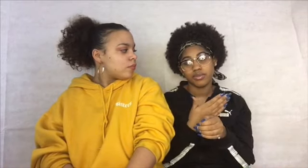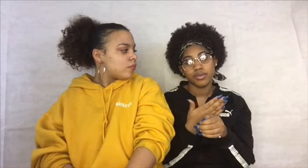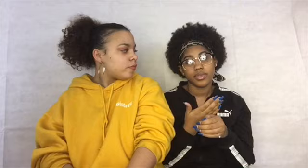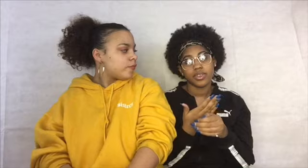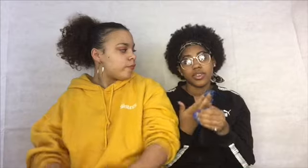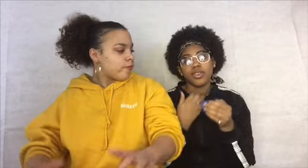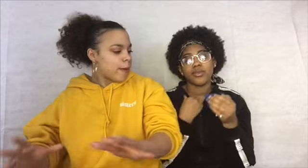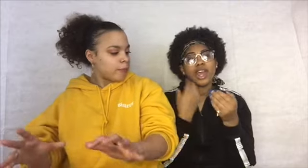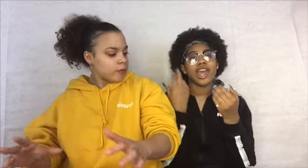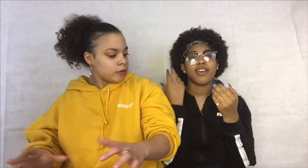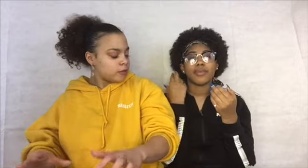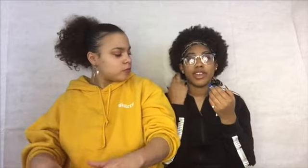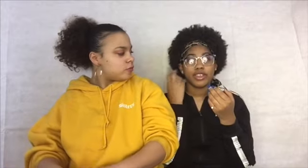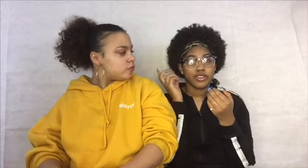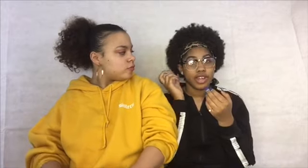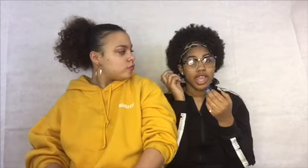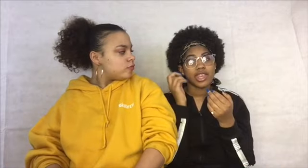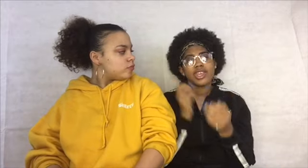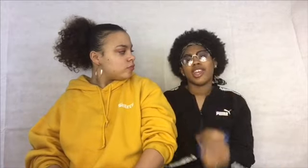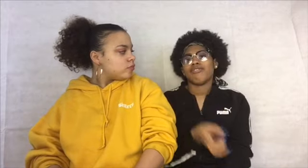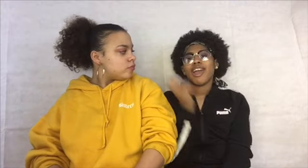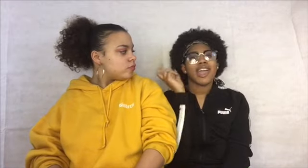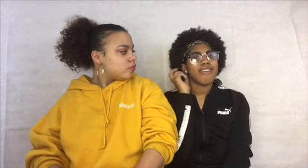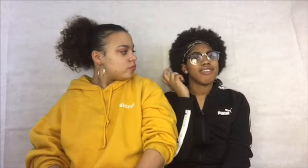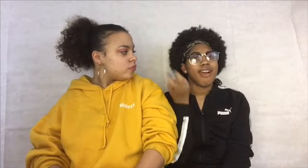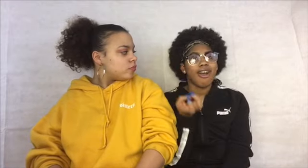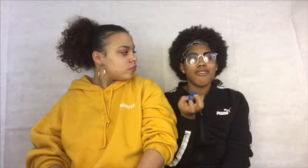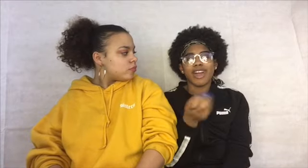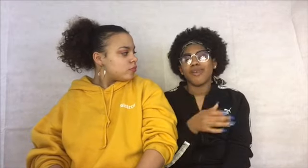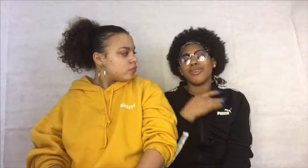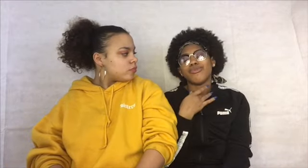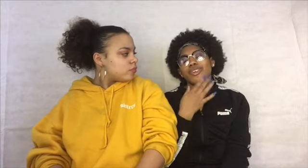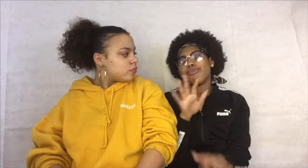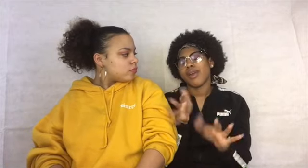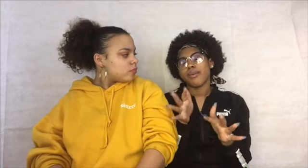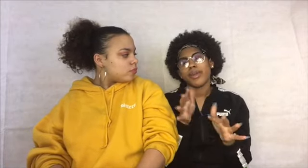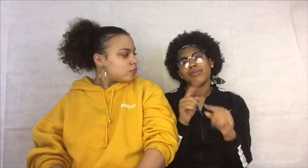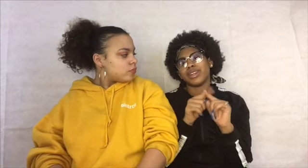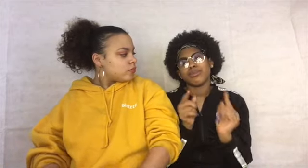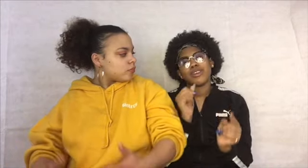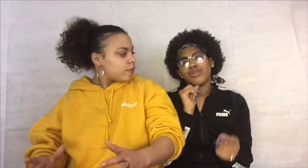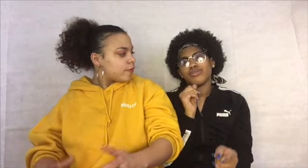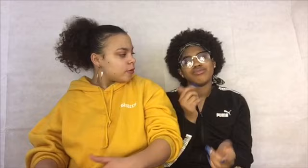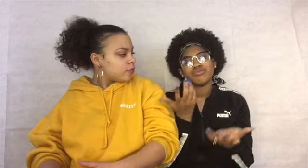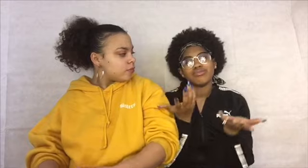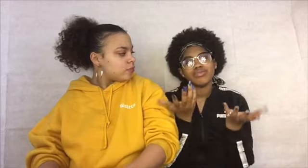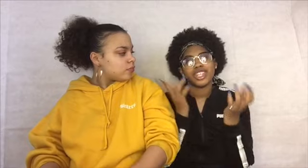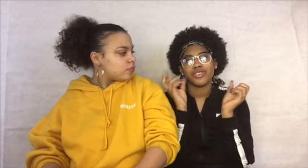When I have my hearing aid. When I have it off I can only feel vibration. I won't hear